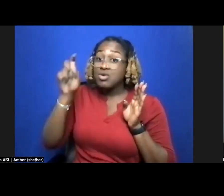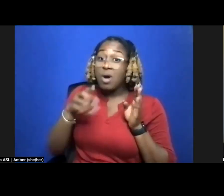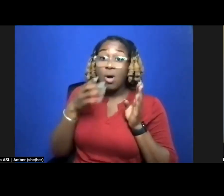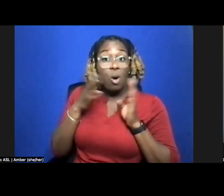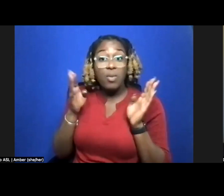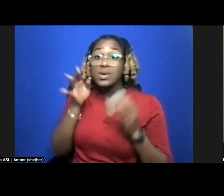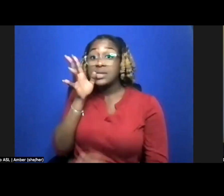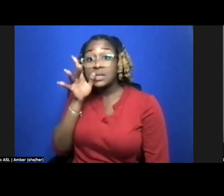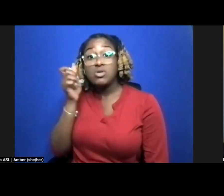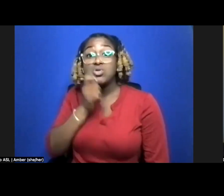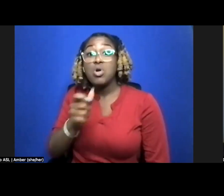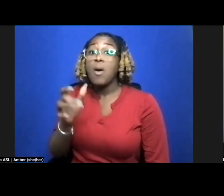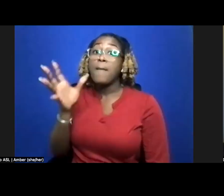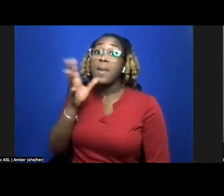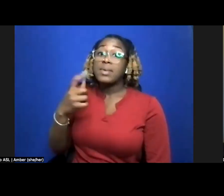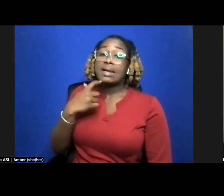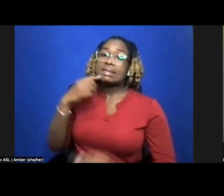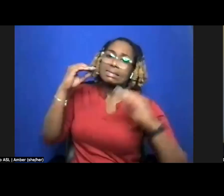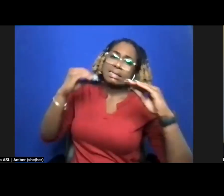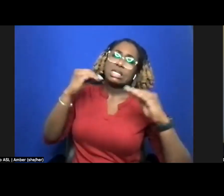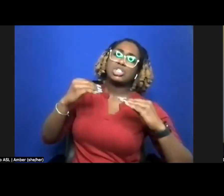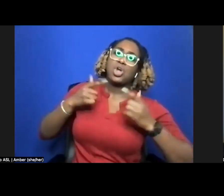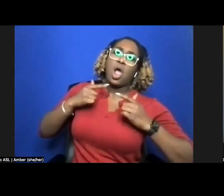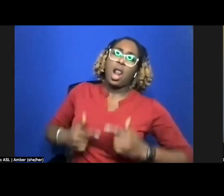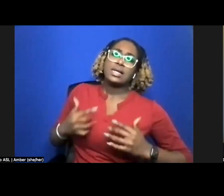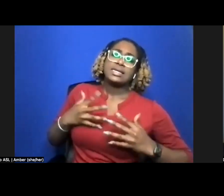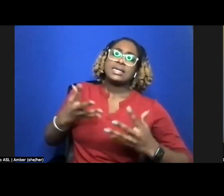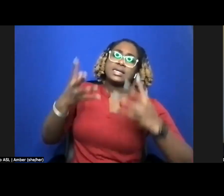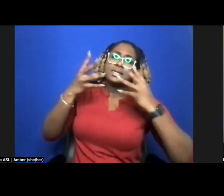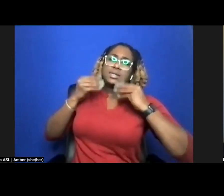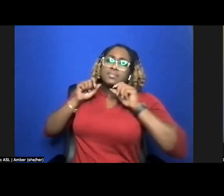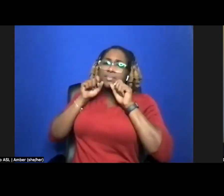mama say teach your lungs to inhale & exhale serpentine. mama say make your breath